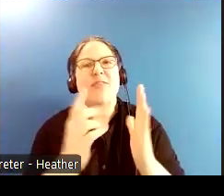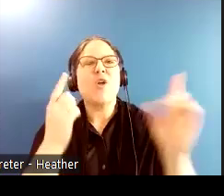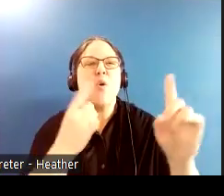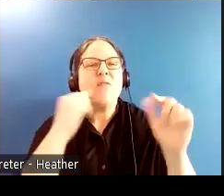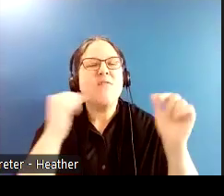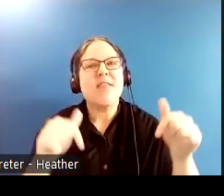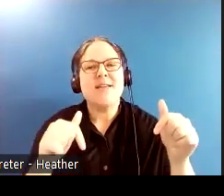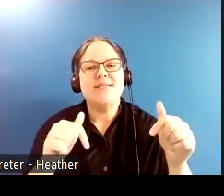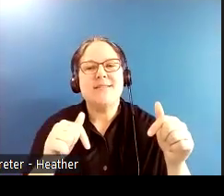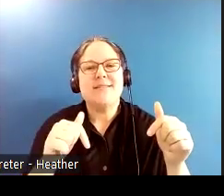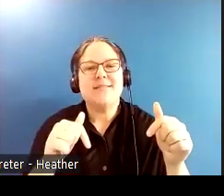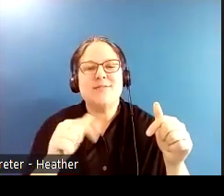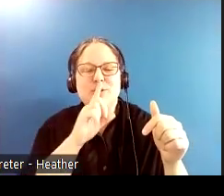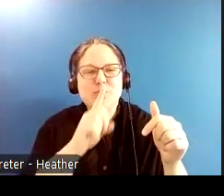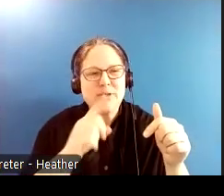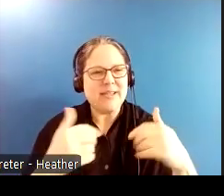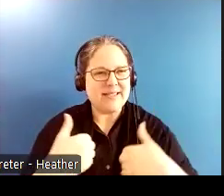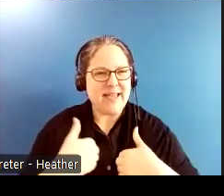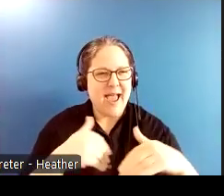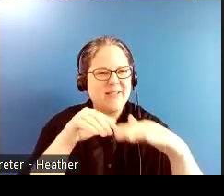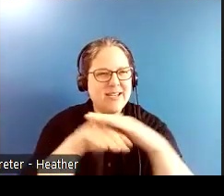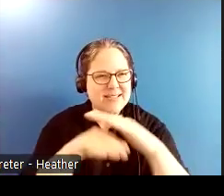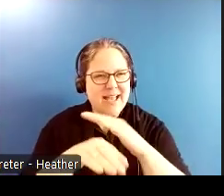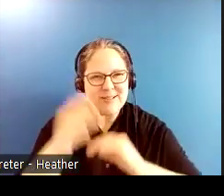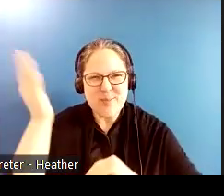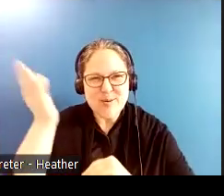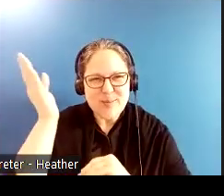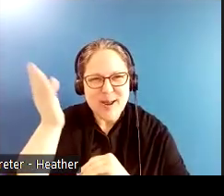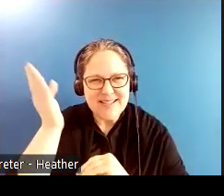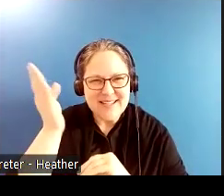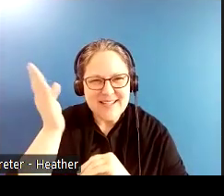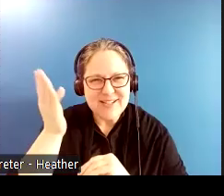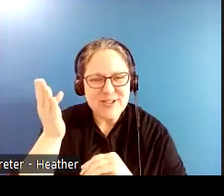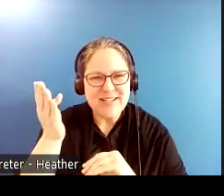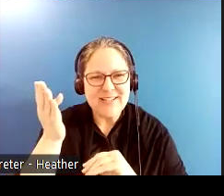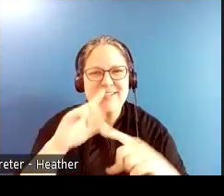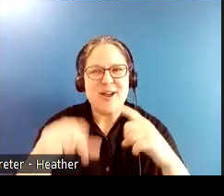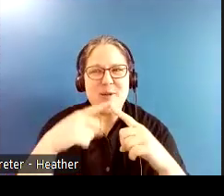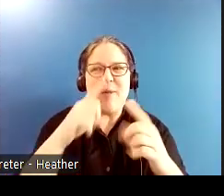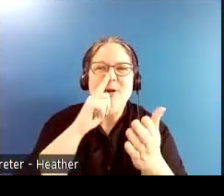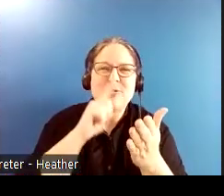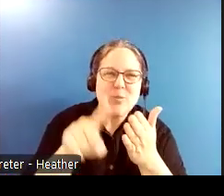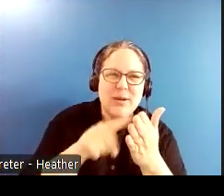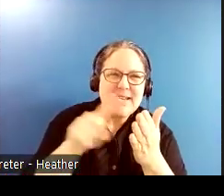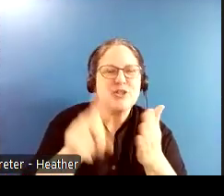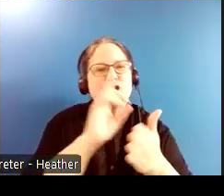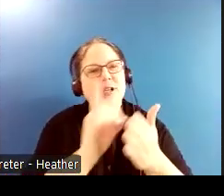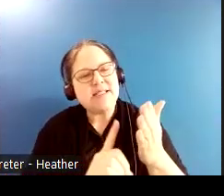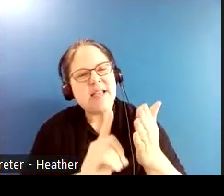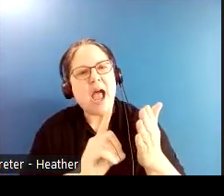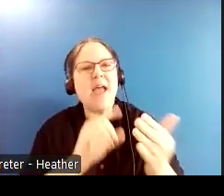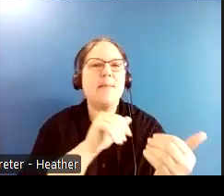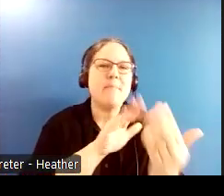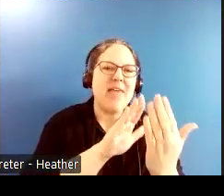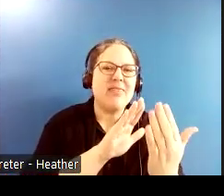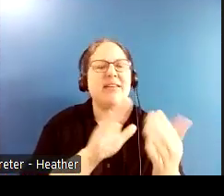a an accessible presentation uh on some aspect of research design methods statistics something